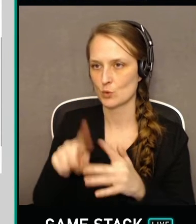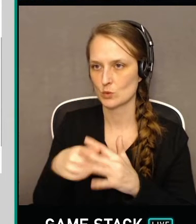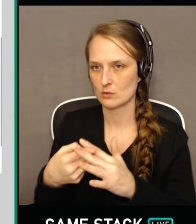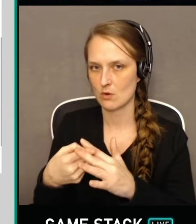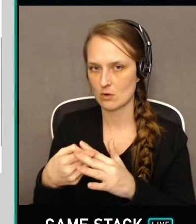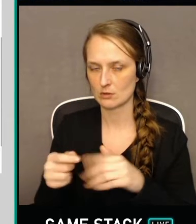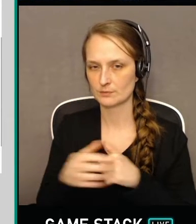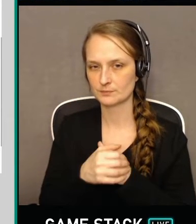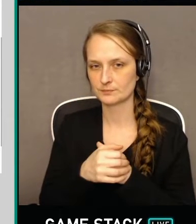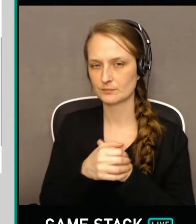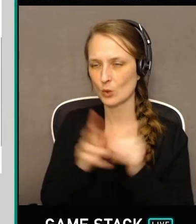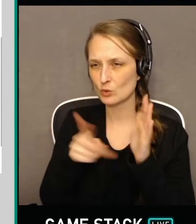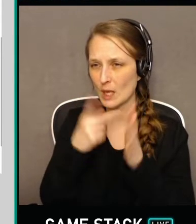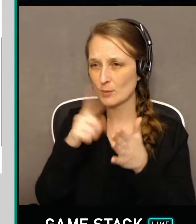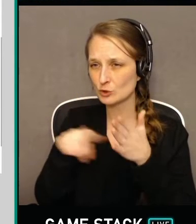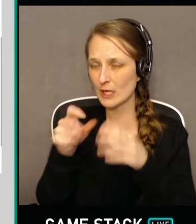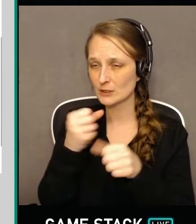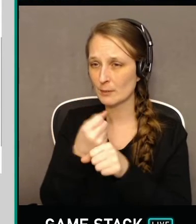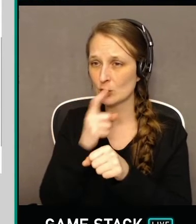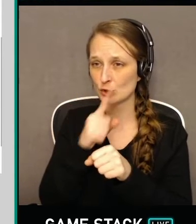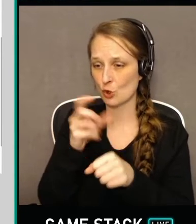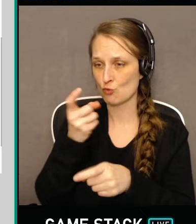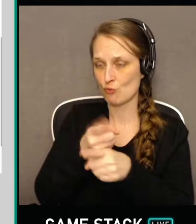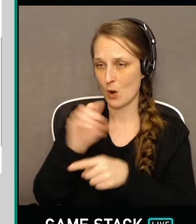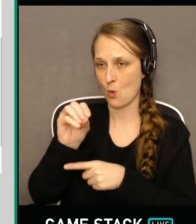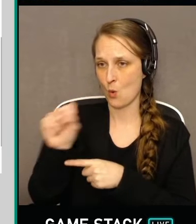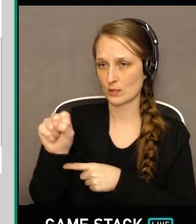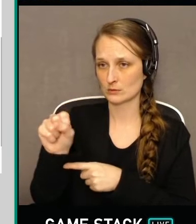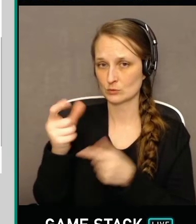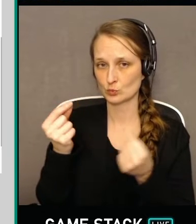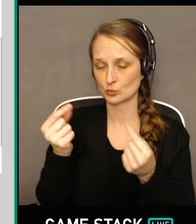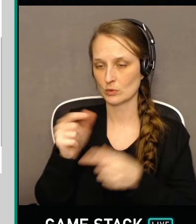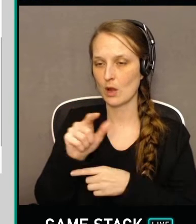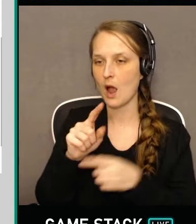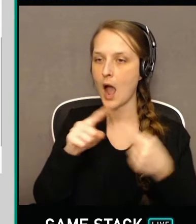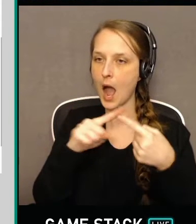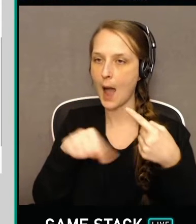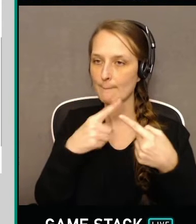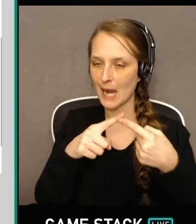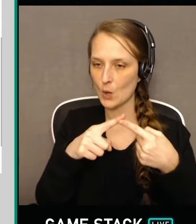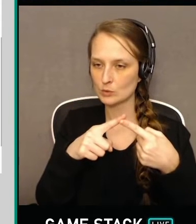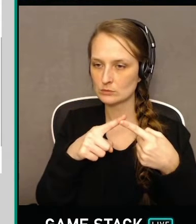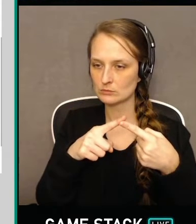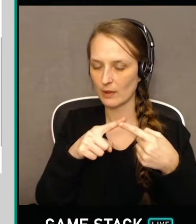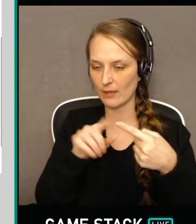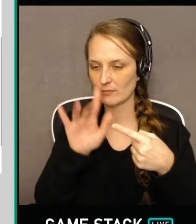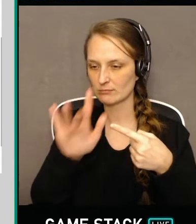Double checking you’re on the right OS is simple. Just go into about in the settings menu to check your OS version.